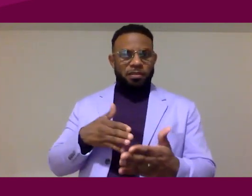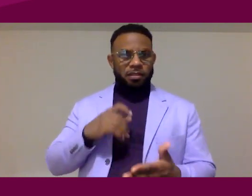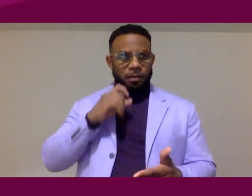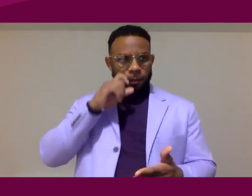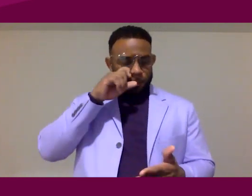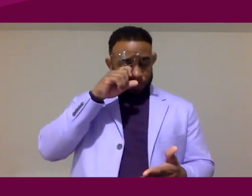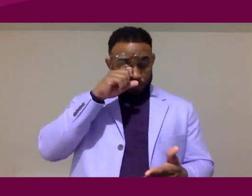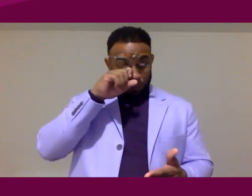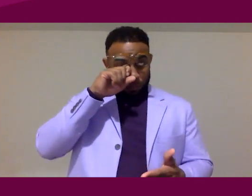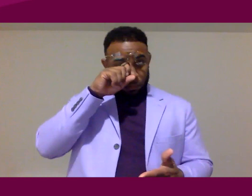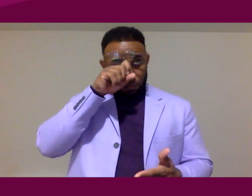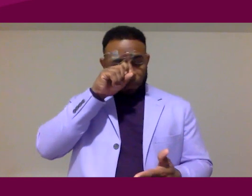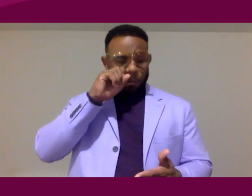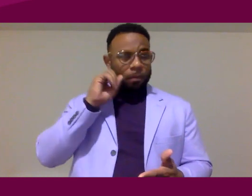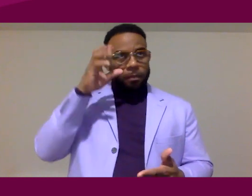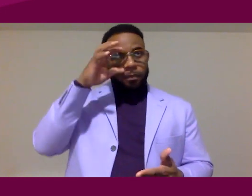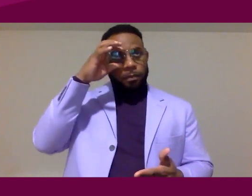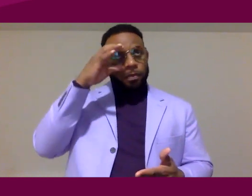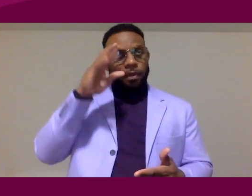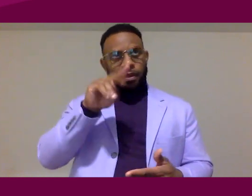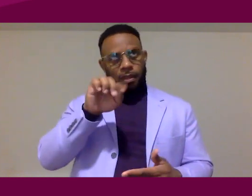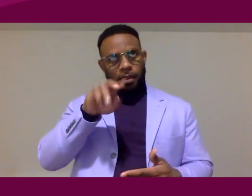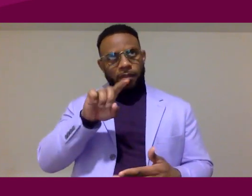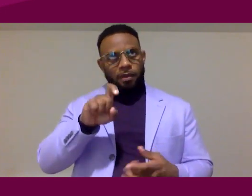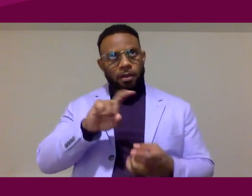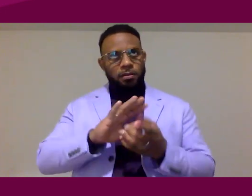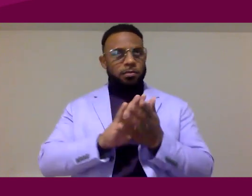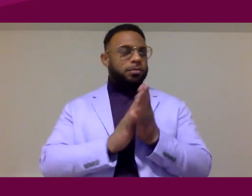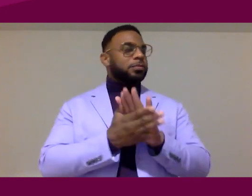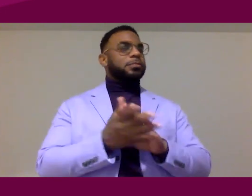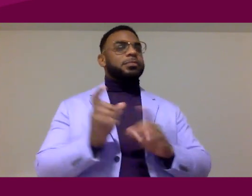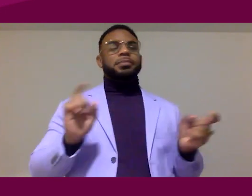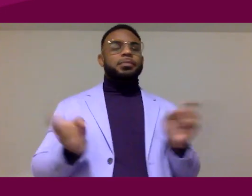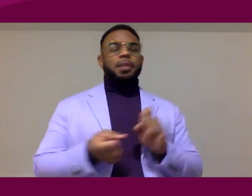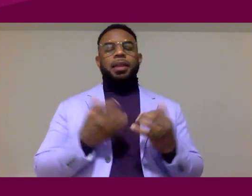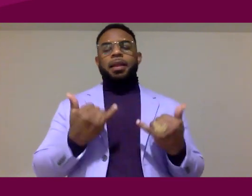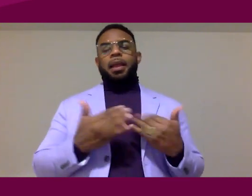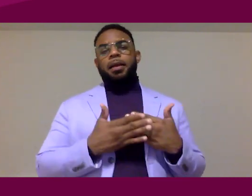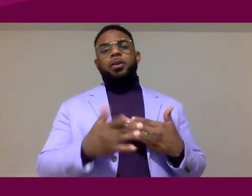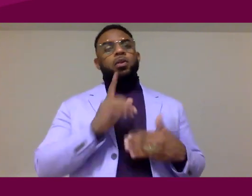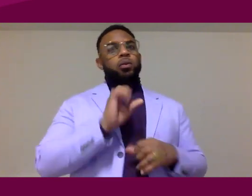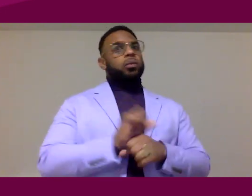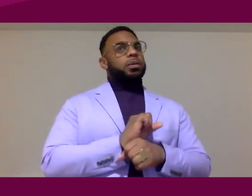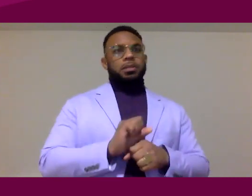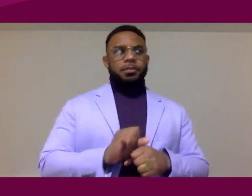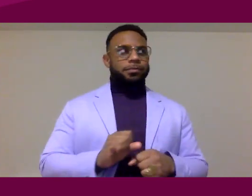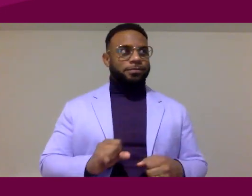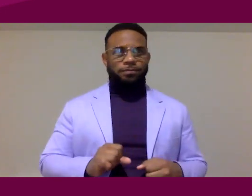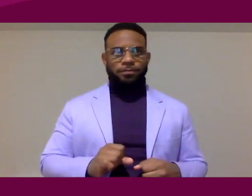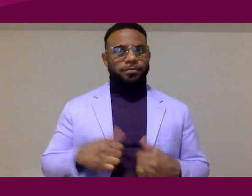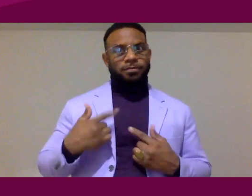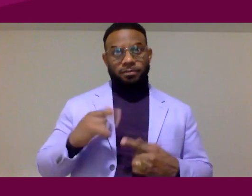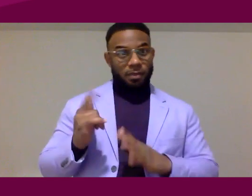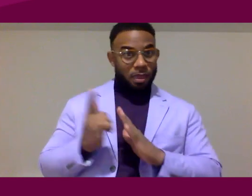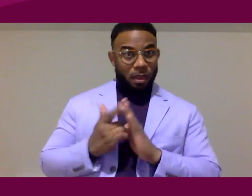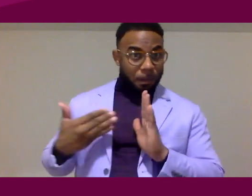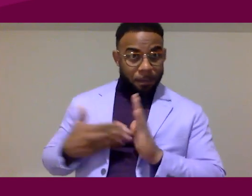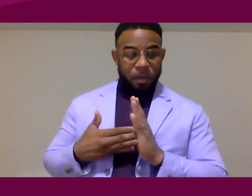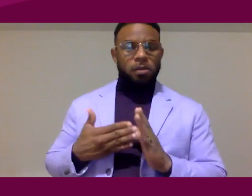And Netflix has turned themselves around and has really since that lawsuit, integrated